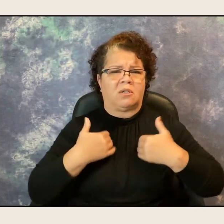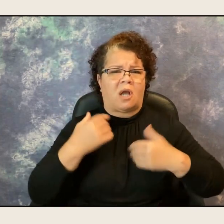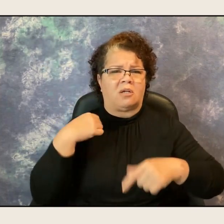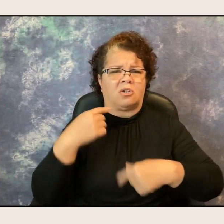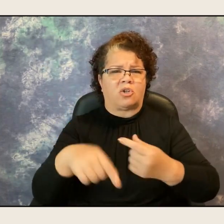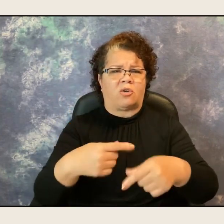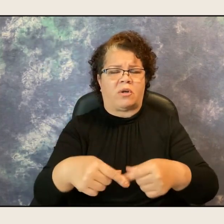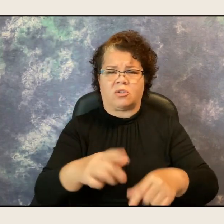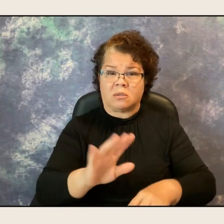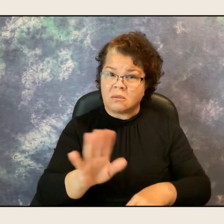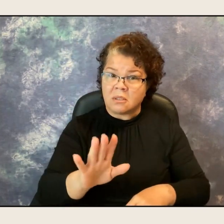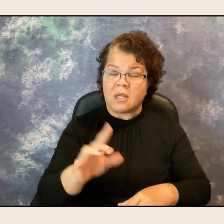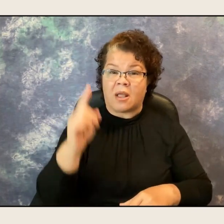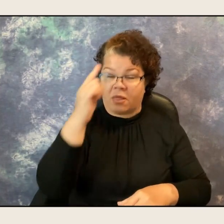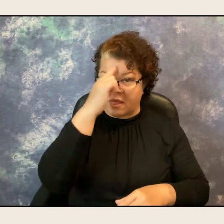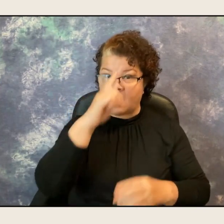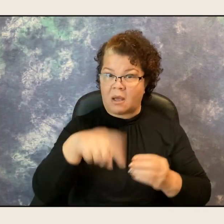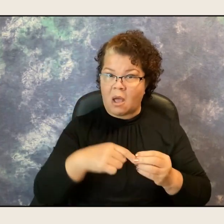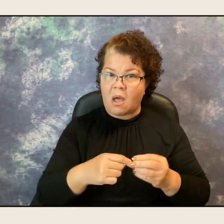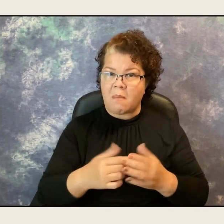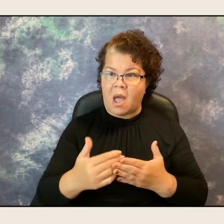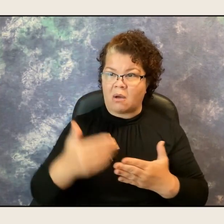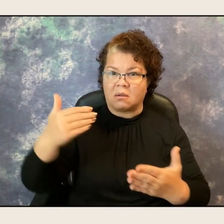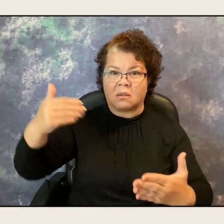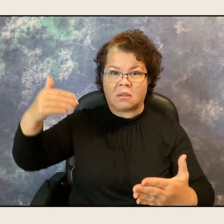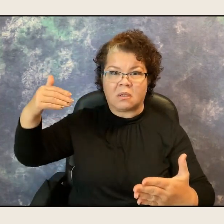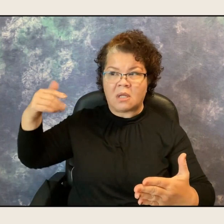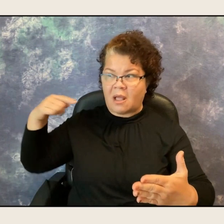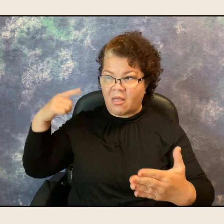and the generations that can teach us lessons in survival.